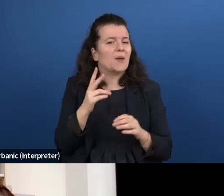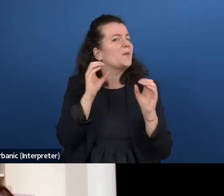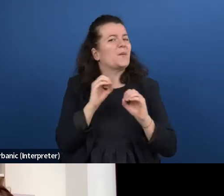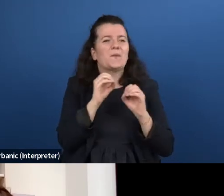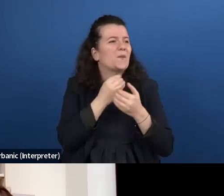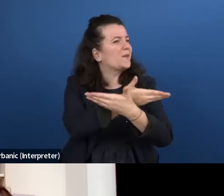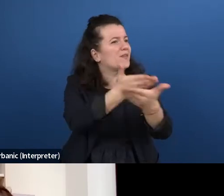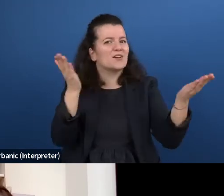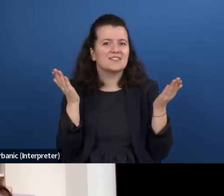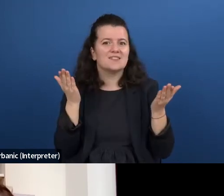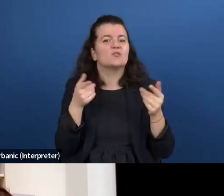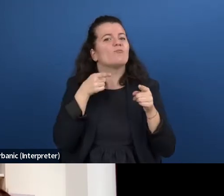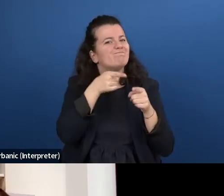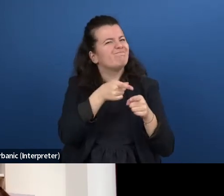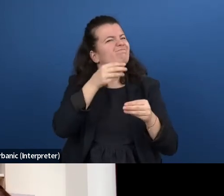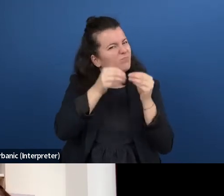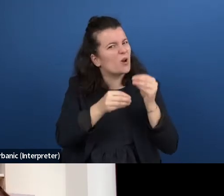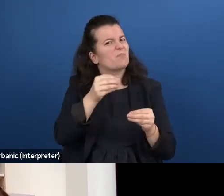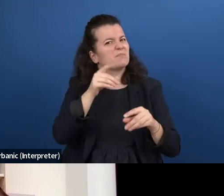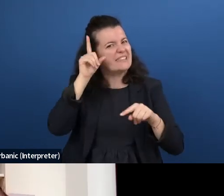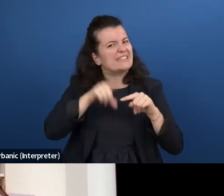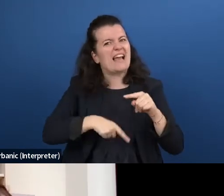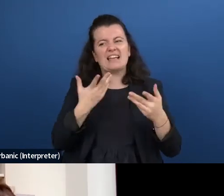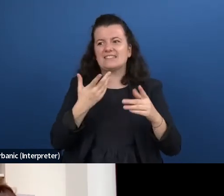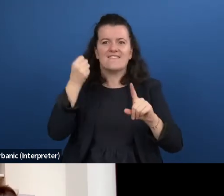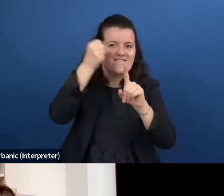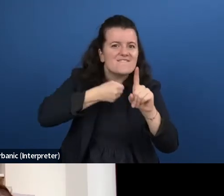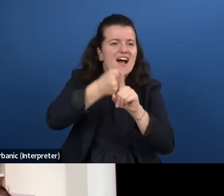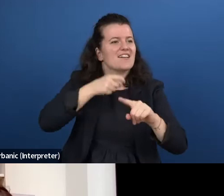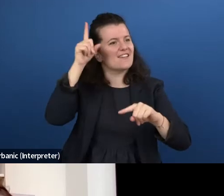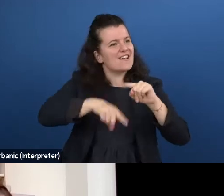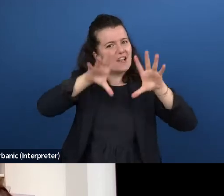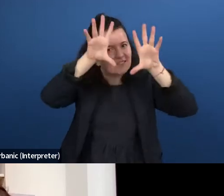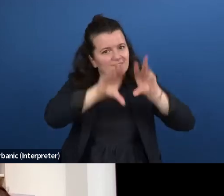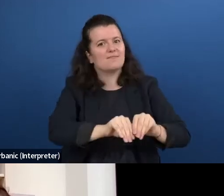We have opened a window to see what is going on there.